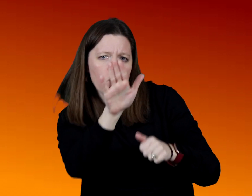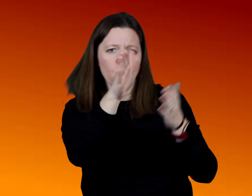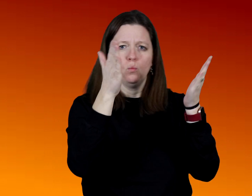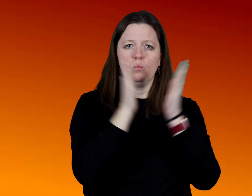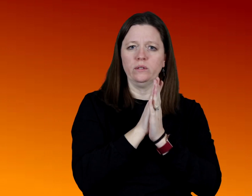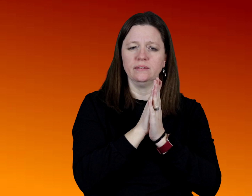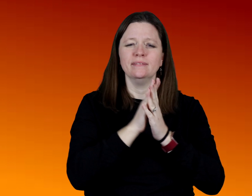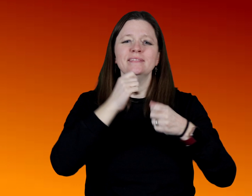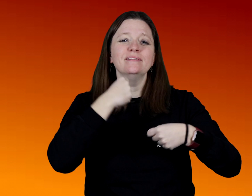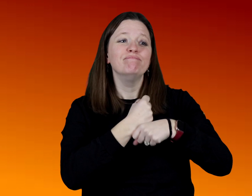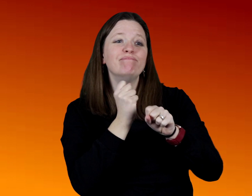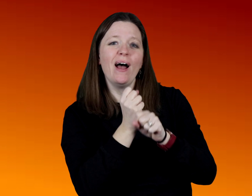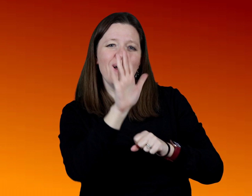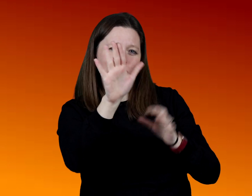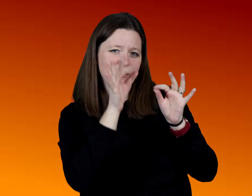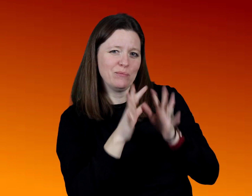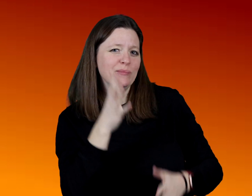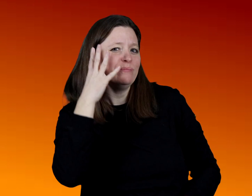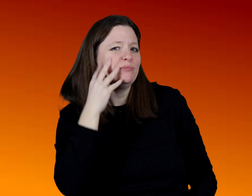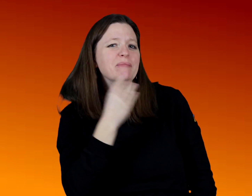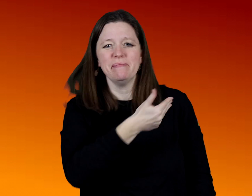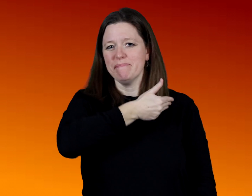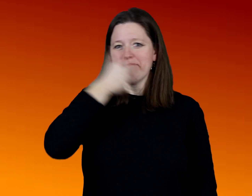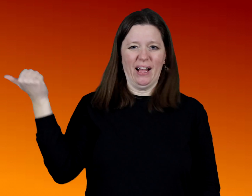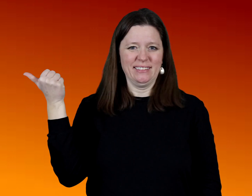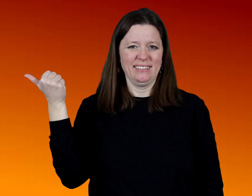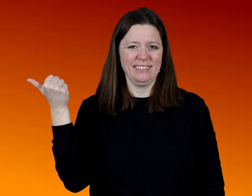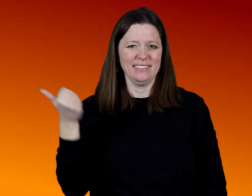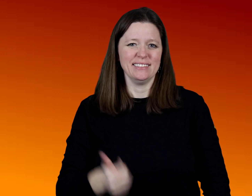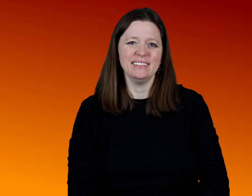in order to provide you with the best interpreting experience.